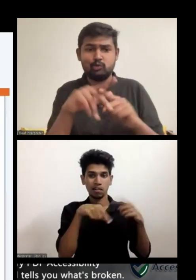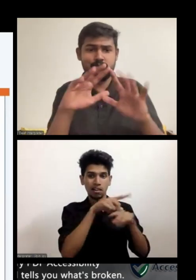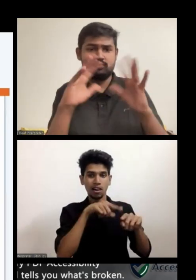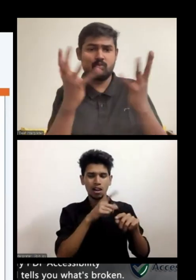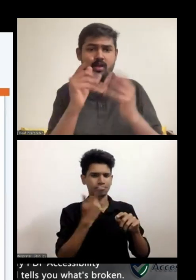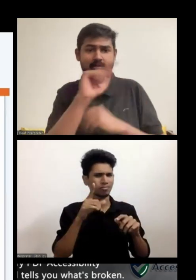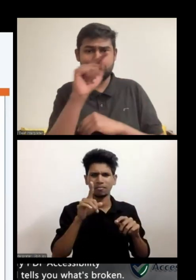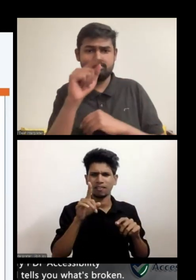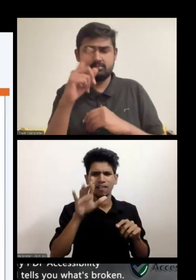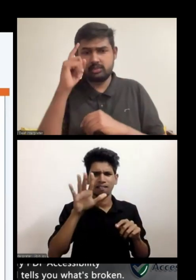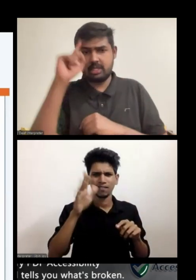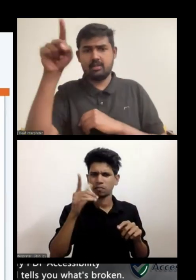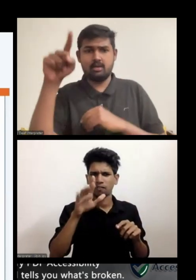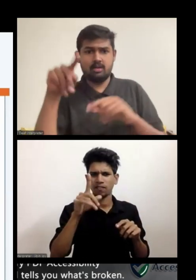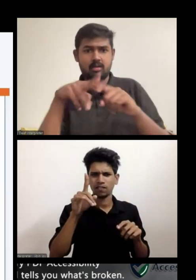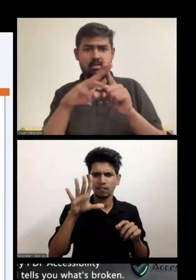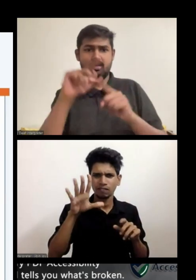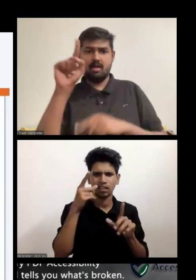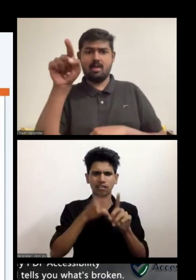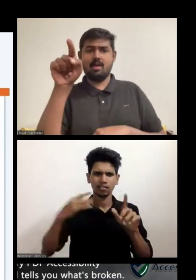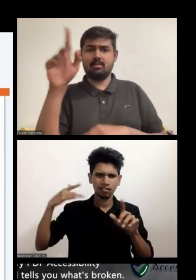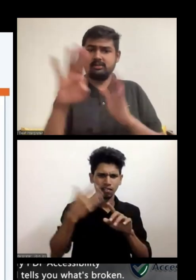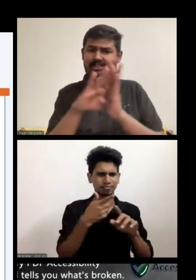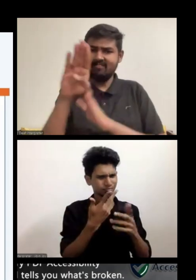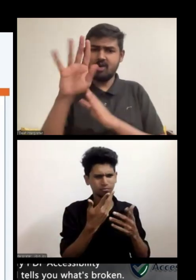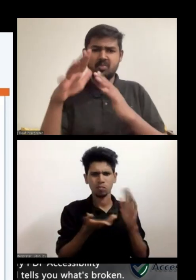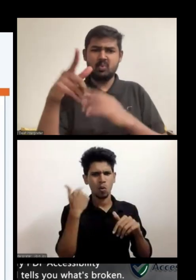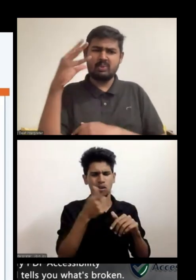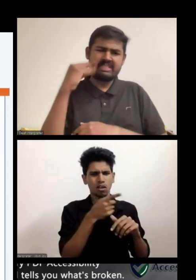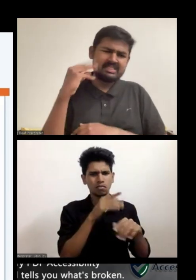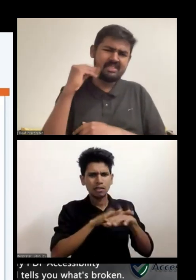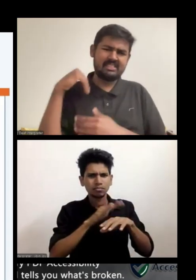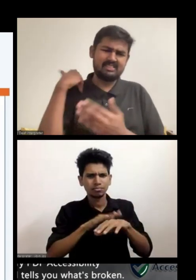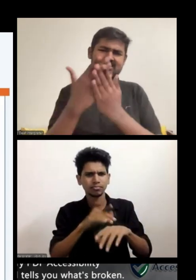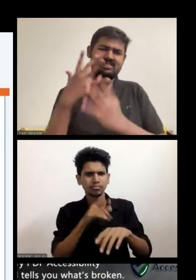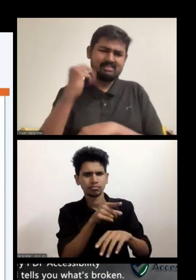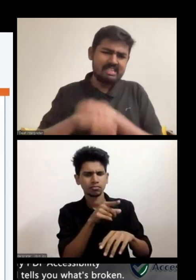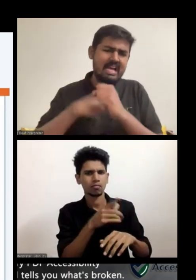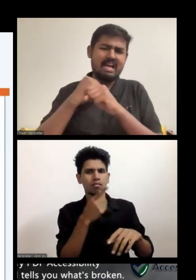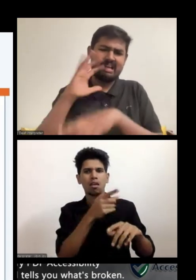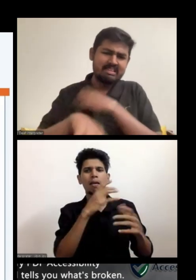They know what is the root cause of inaccessible PDFs. It includes language aware OCR.